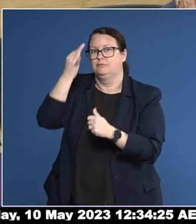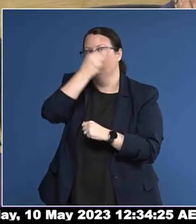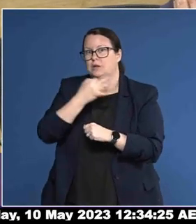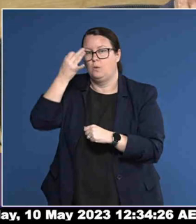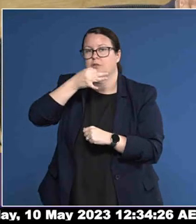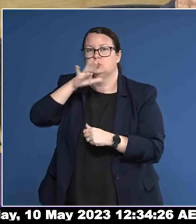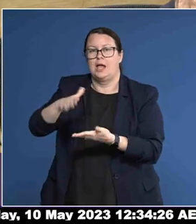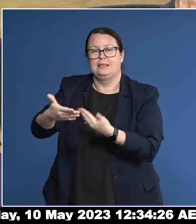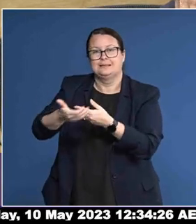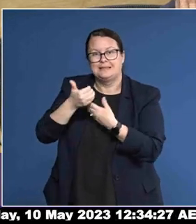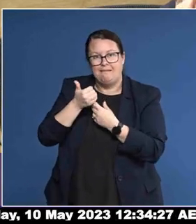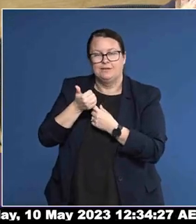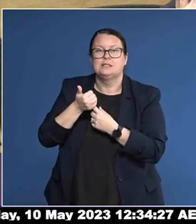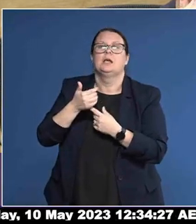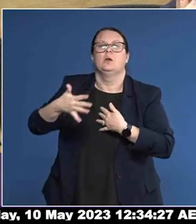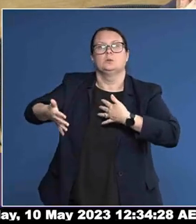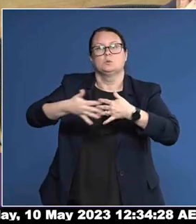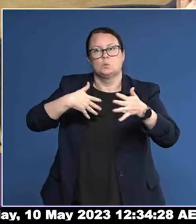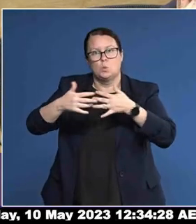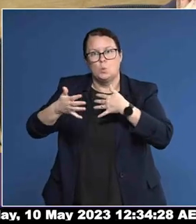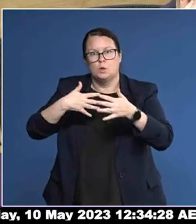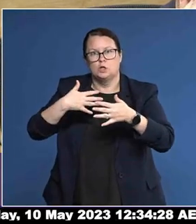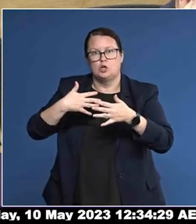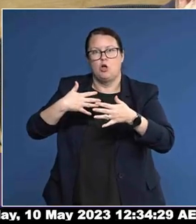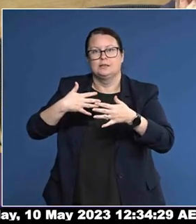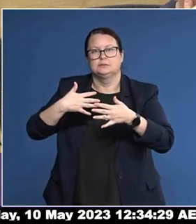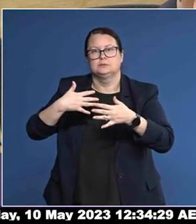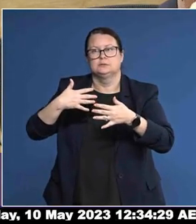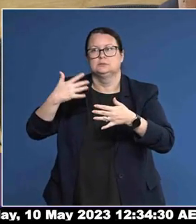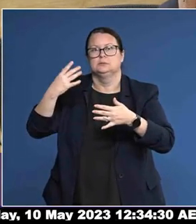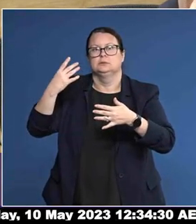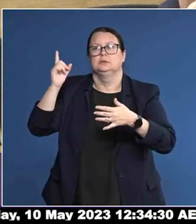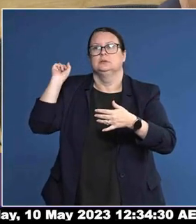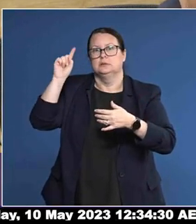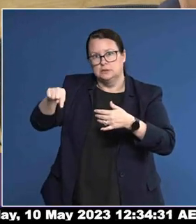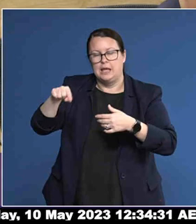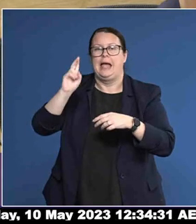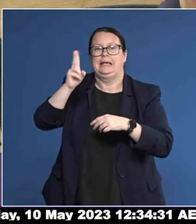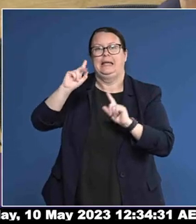arrangements were made for a further attendance the next day to remove the